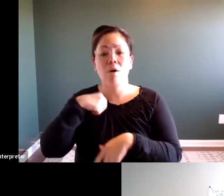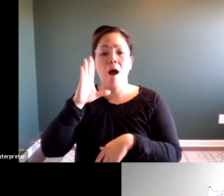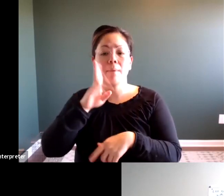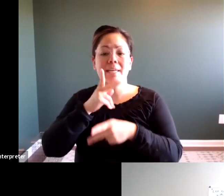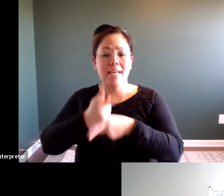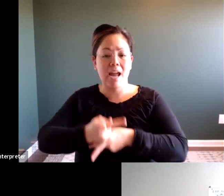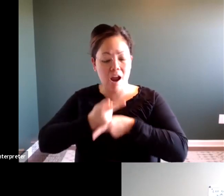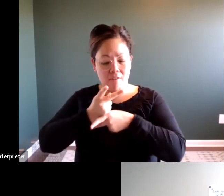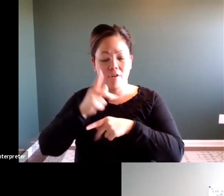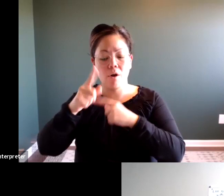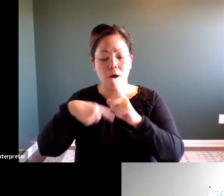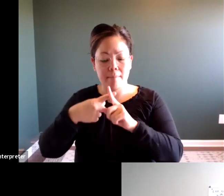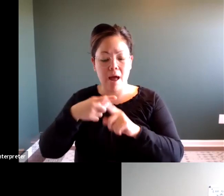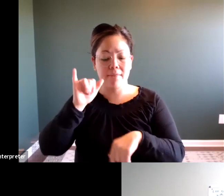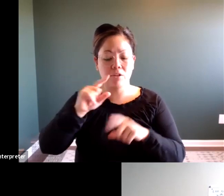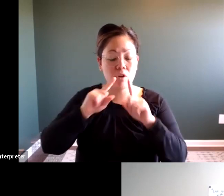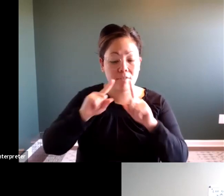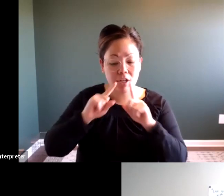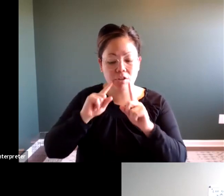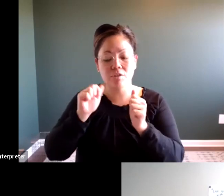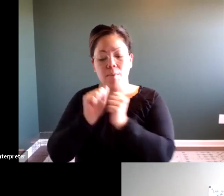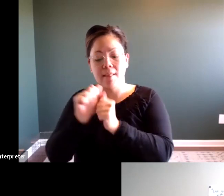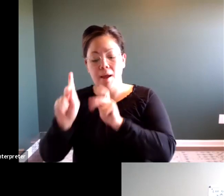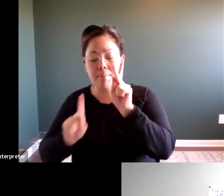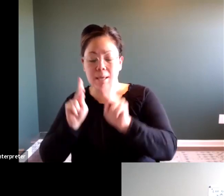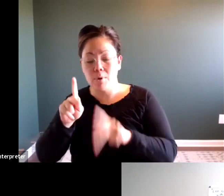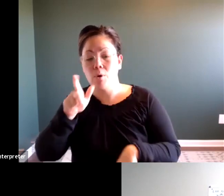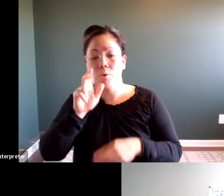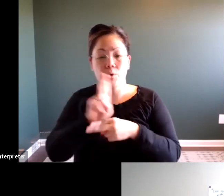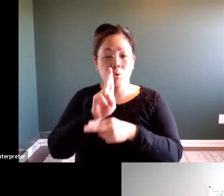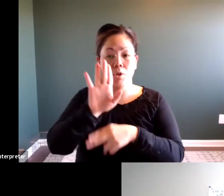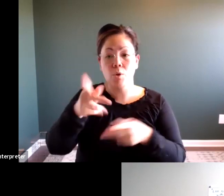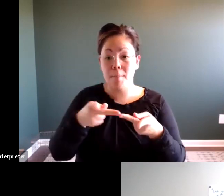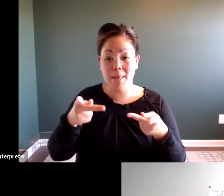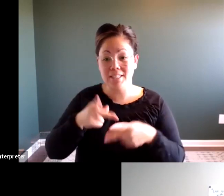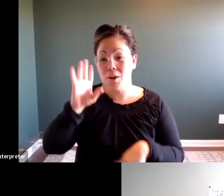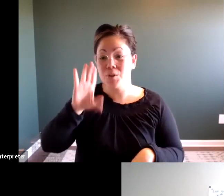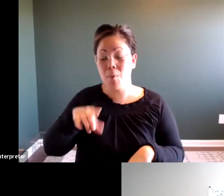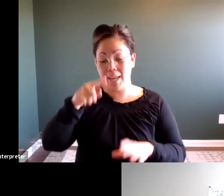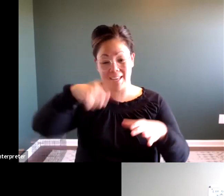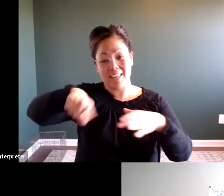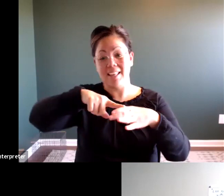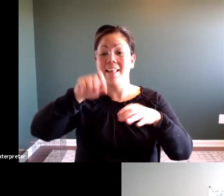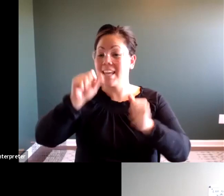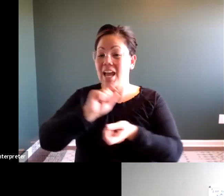with people who are using your venue that things could change at a drop of a hat, even a week before the event.